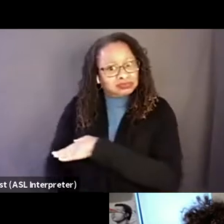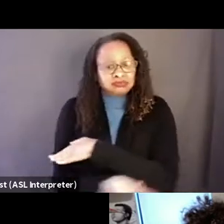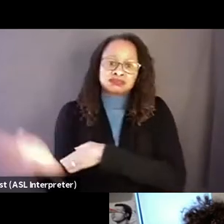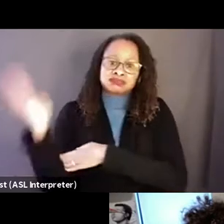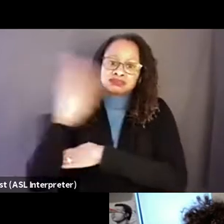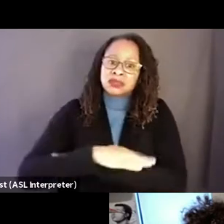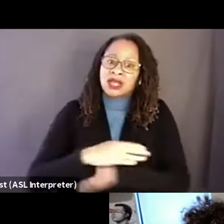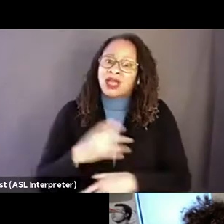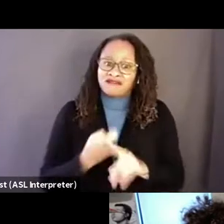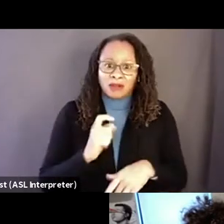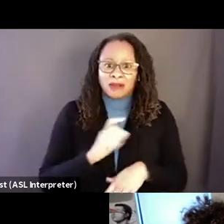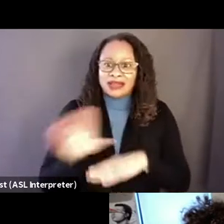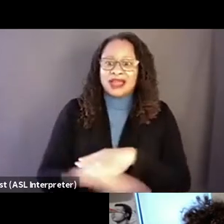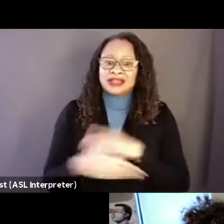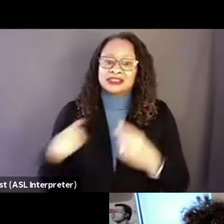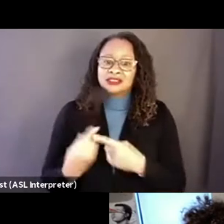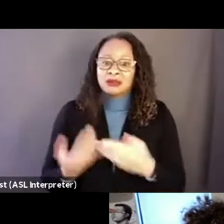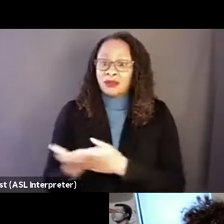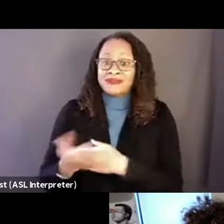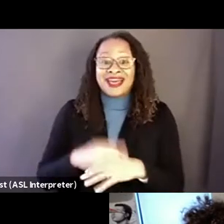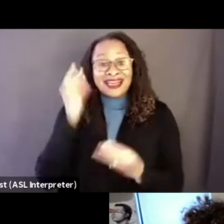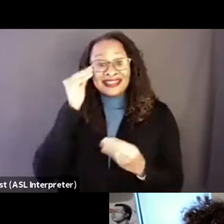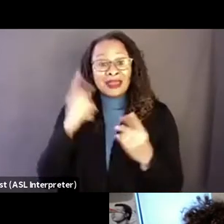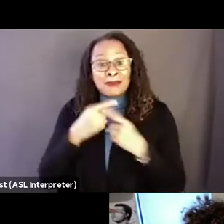And then thinking about the fact that all these years later,